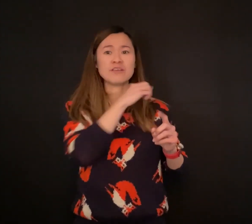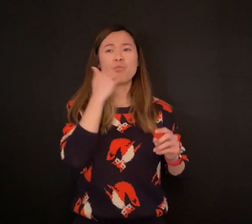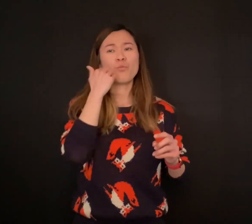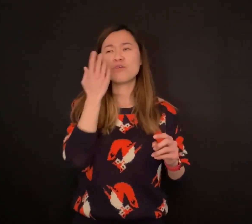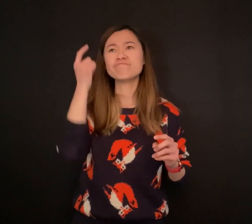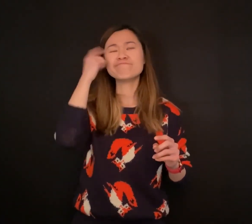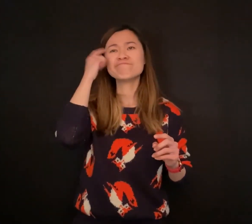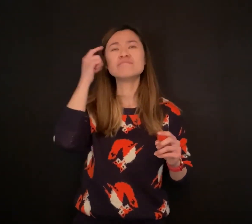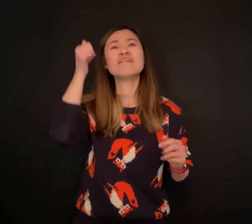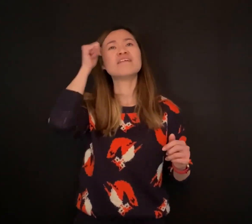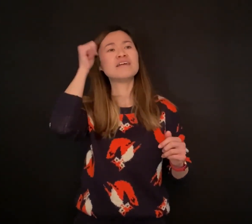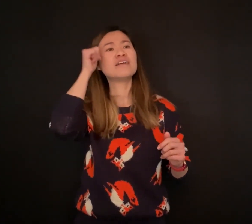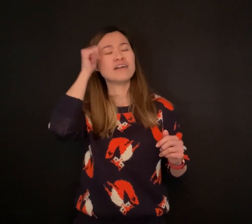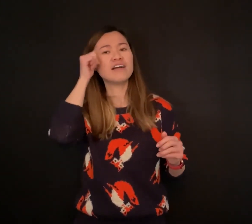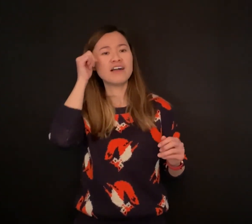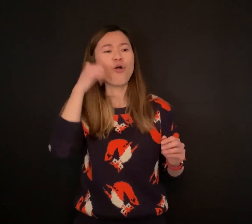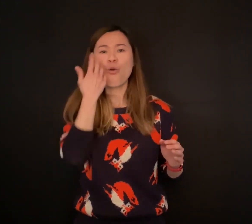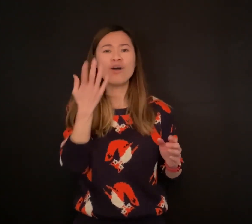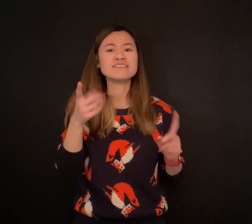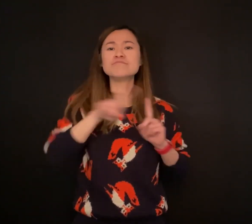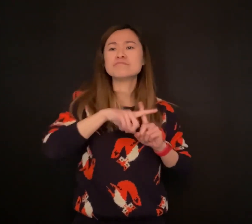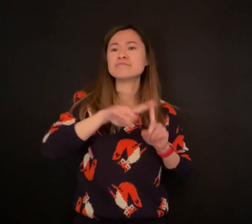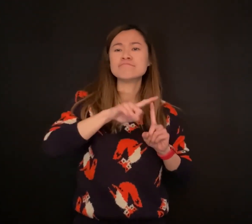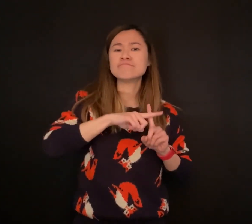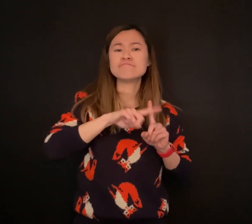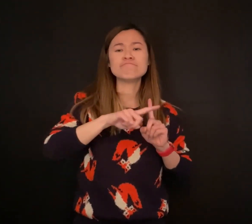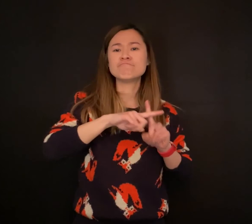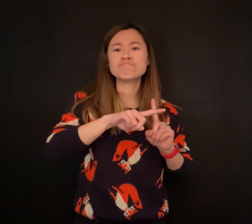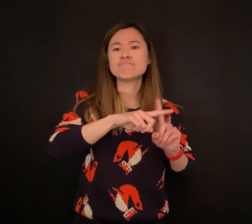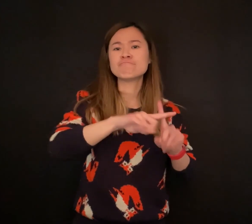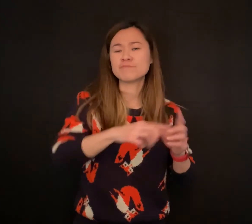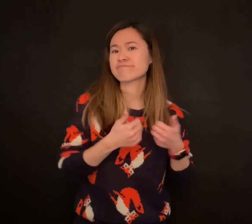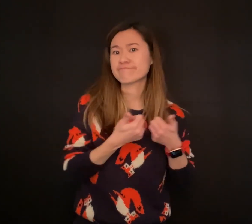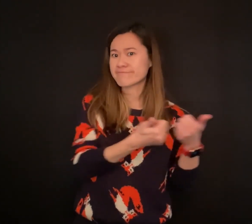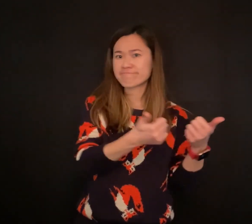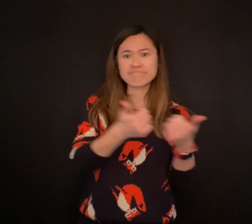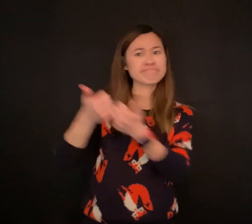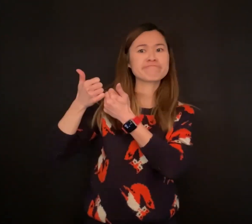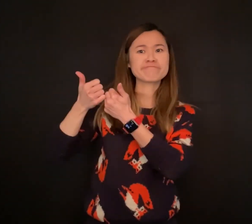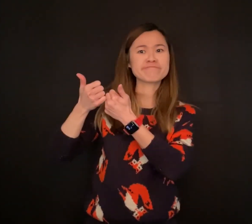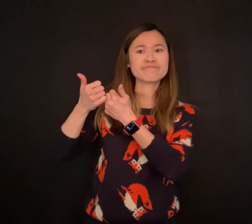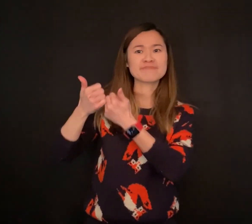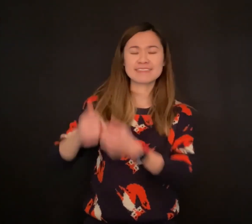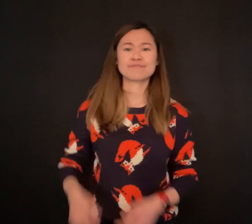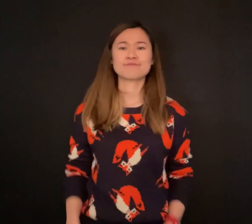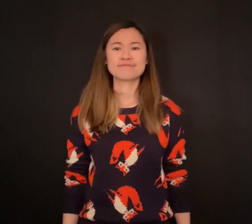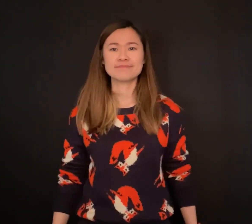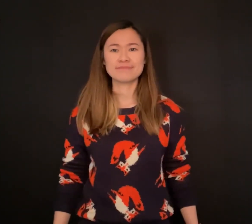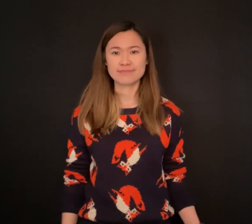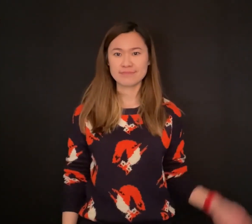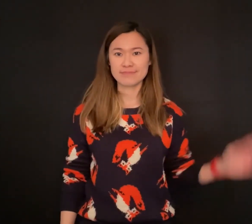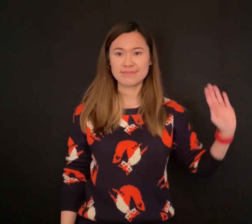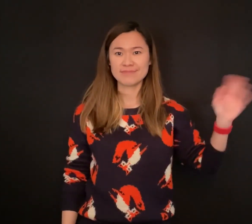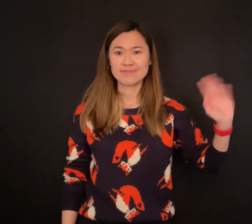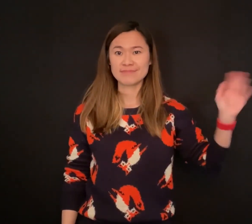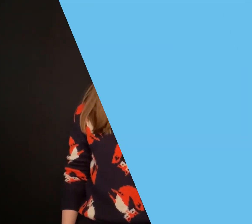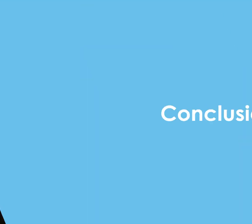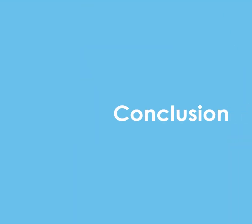that you were always positive and things were going well. Bye.